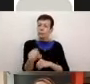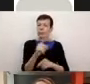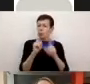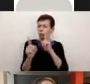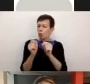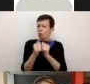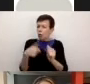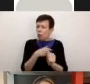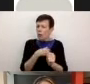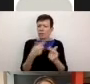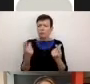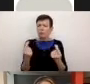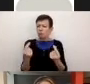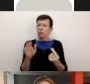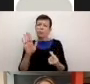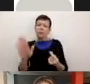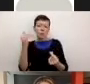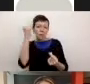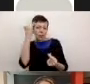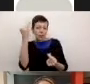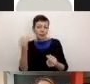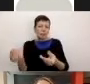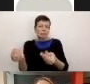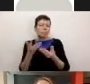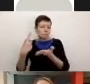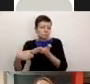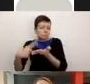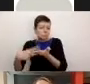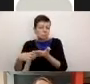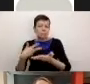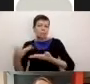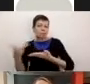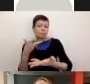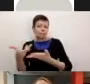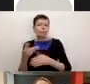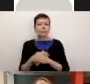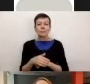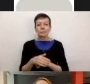types of projects that you might want to pursue.